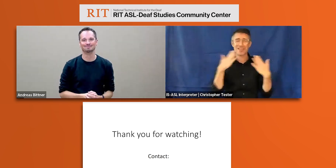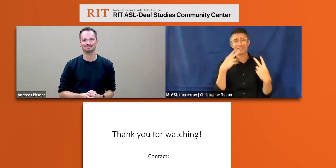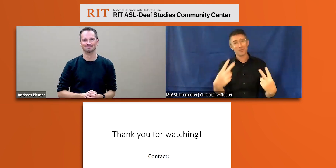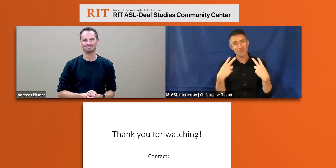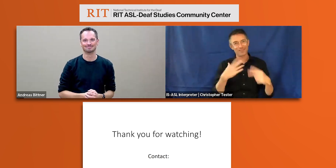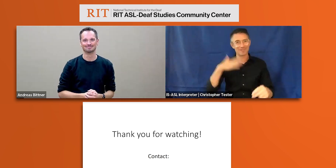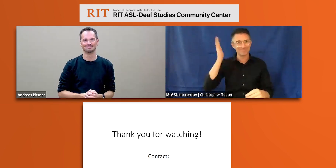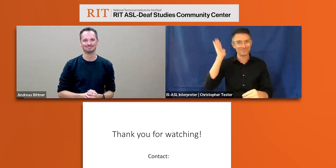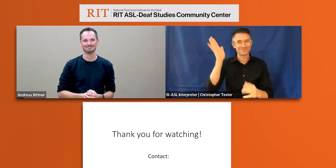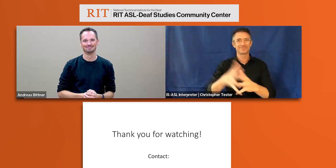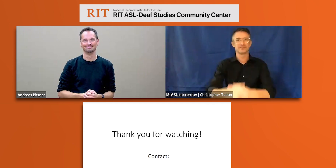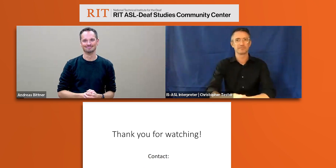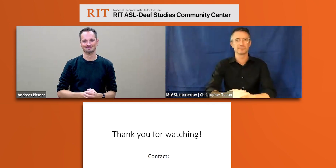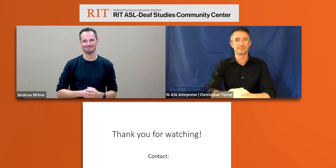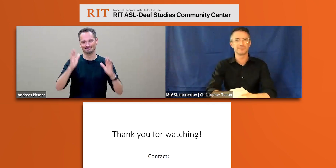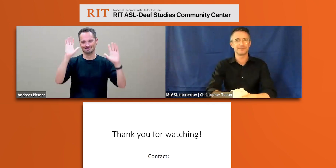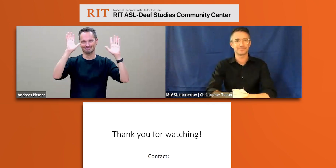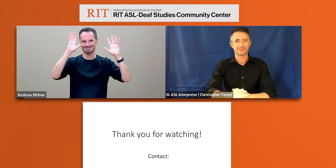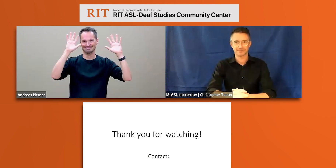So, thank you all so much. Thank you for watching.